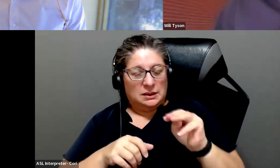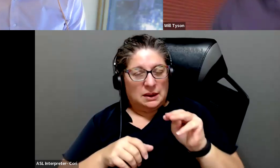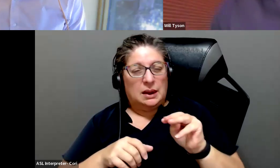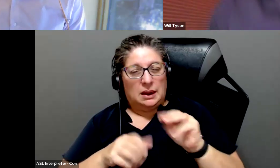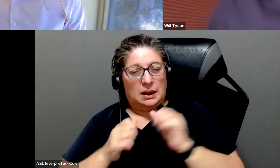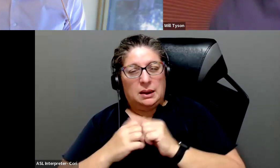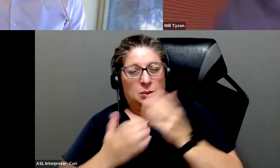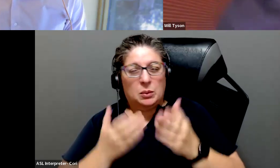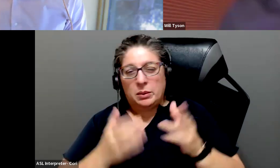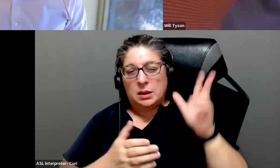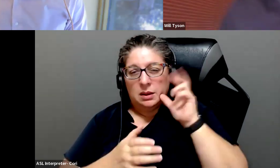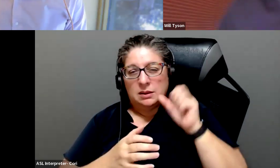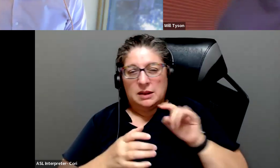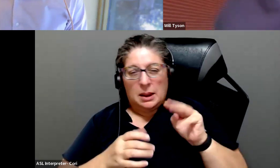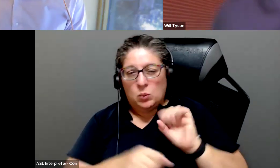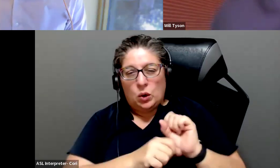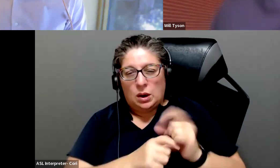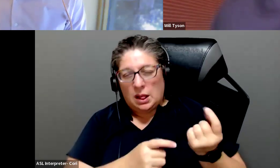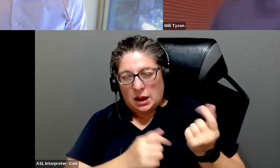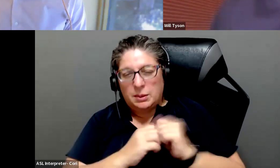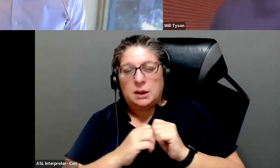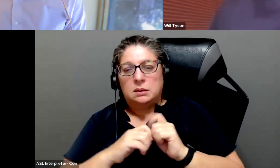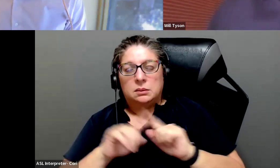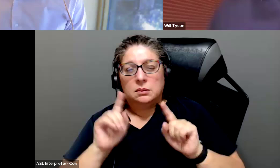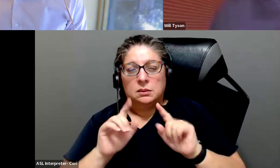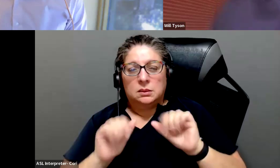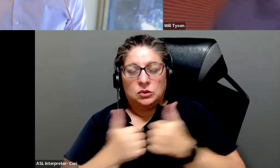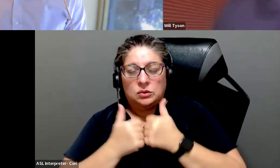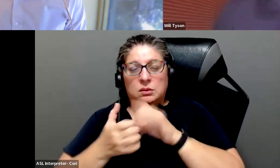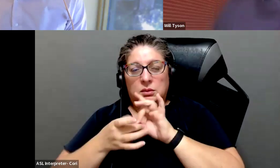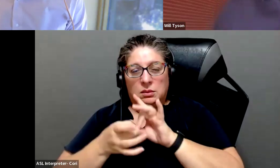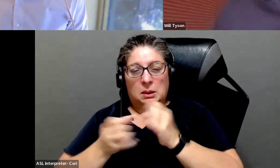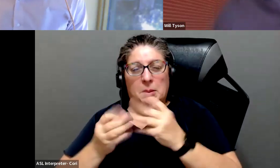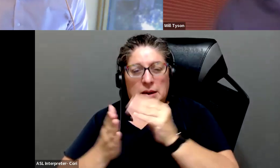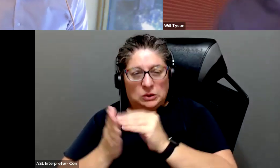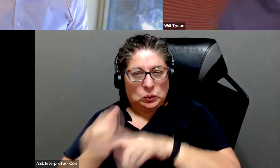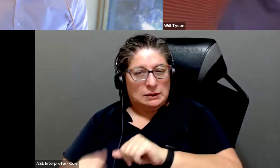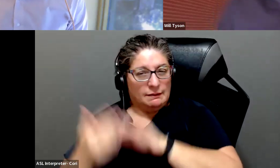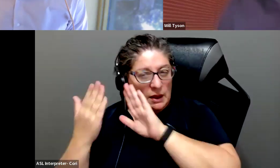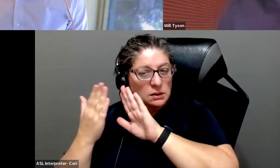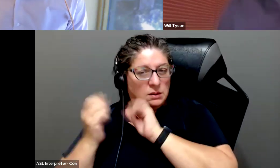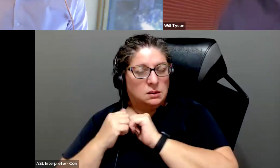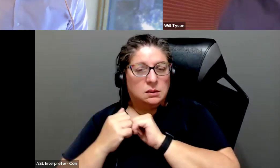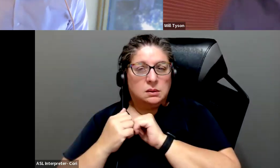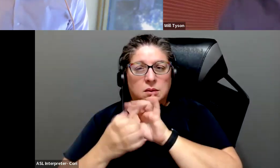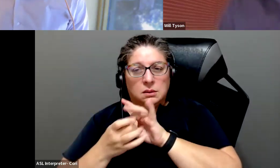into my S-STEM work a little bit. The challenges a lot of the students face in transitioning.